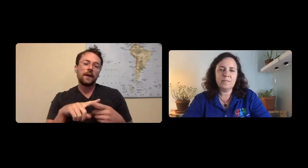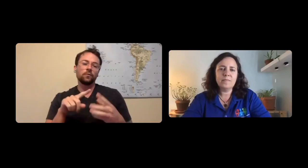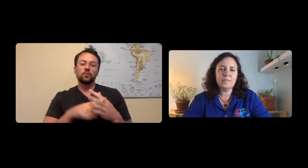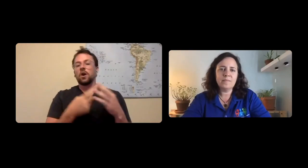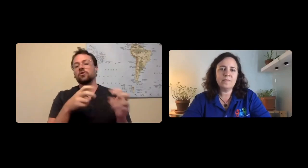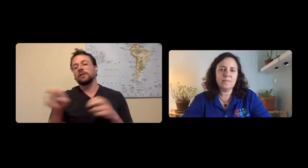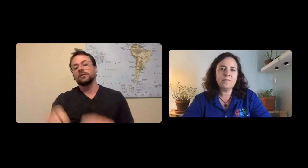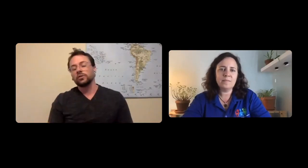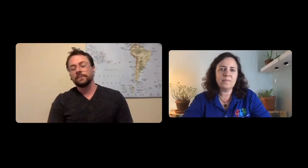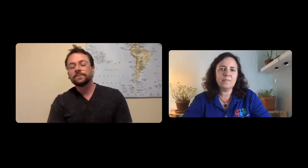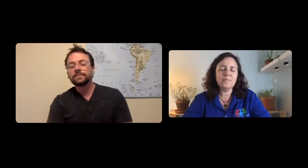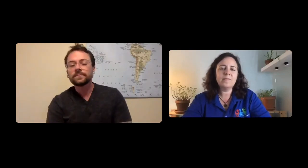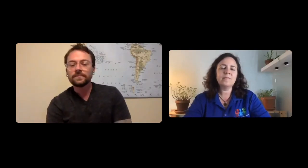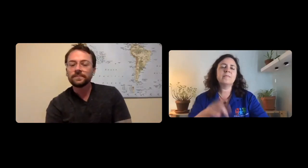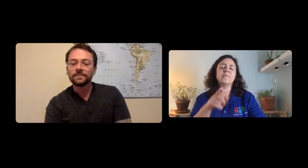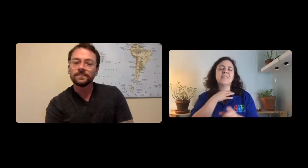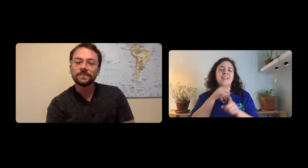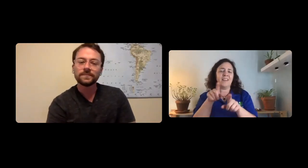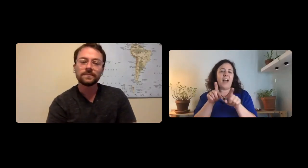social, legal, medical.